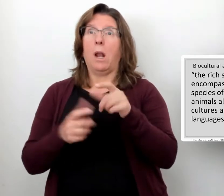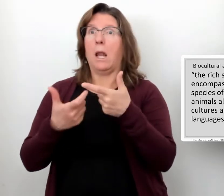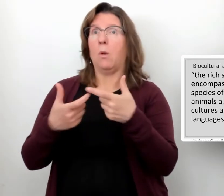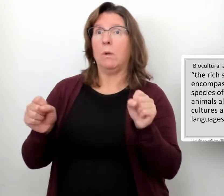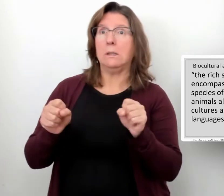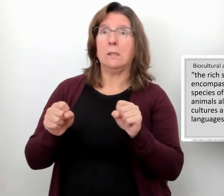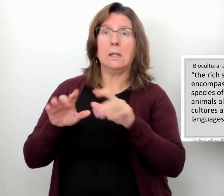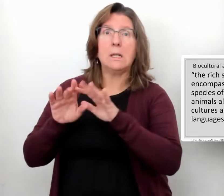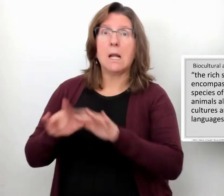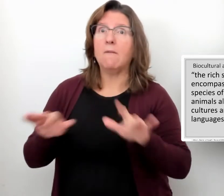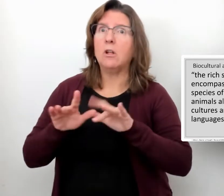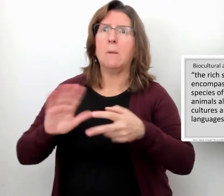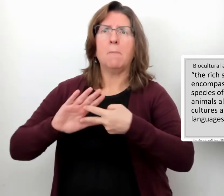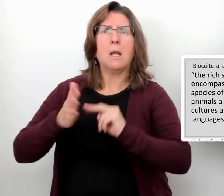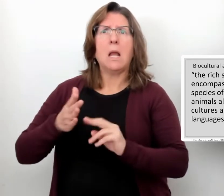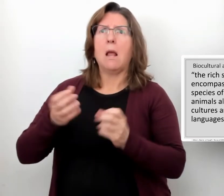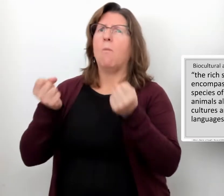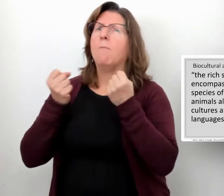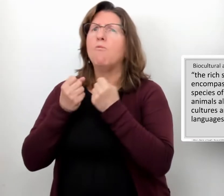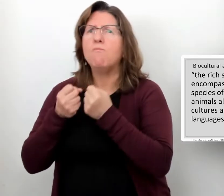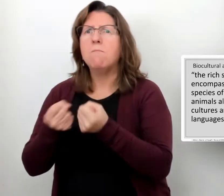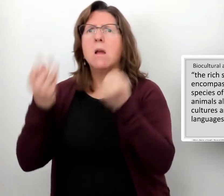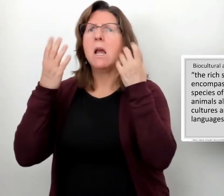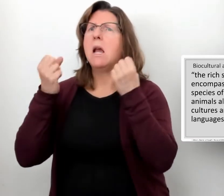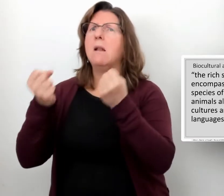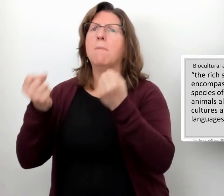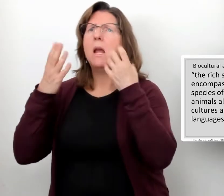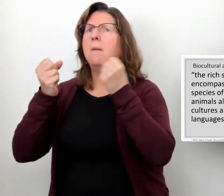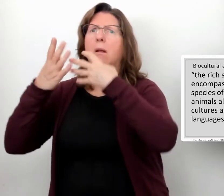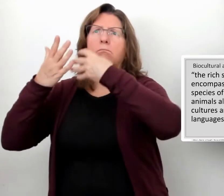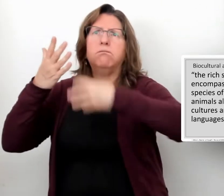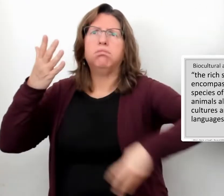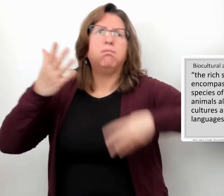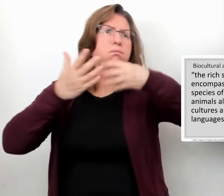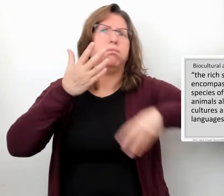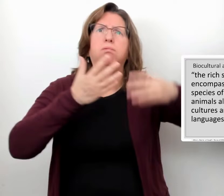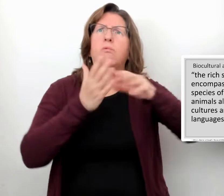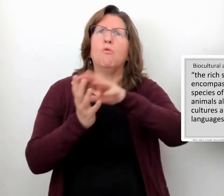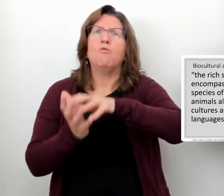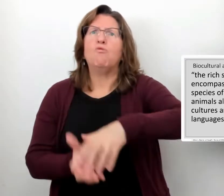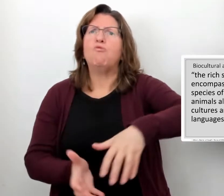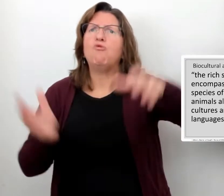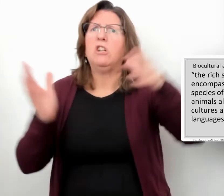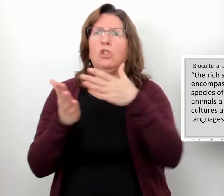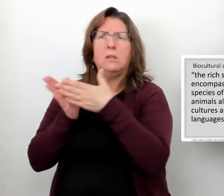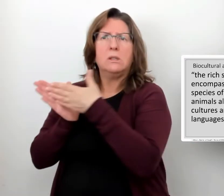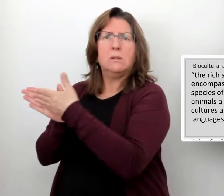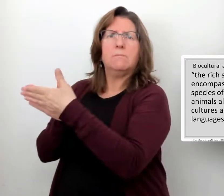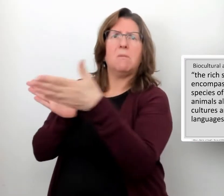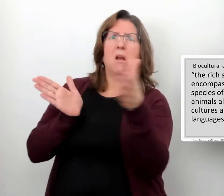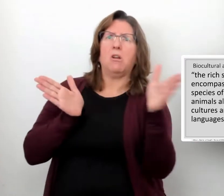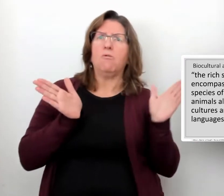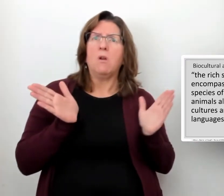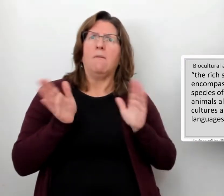Bio-linguistic diversity refers to the full gamut of the richness and diversity of the world's